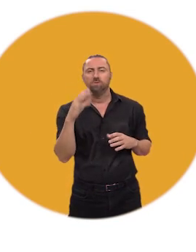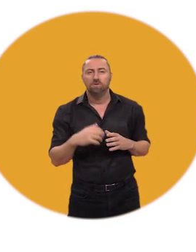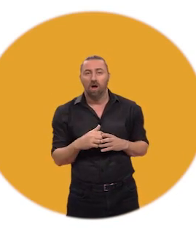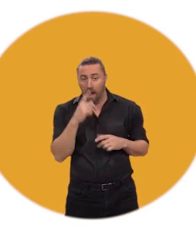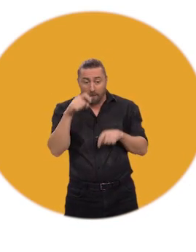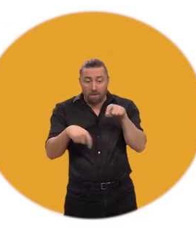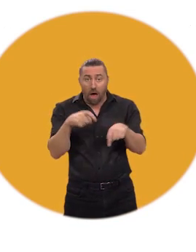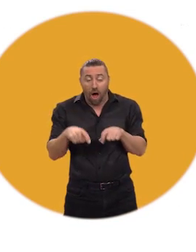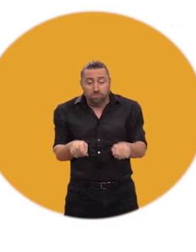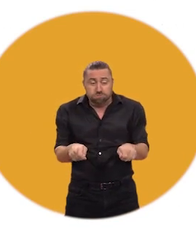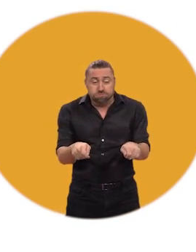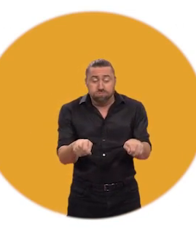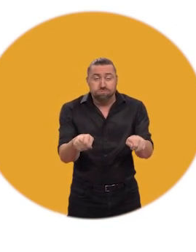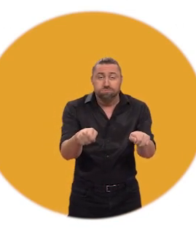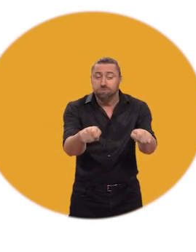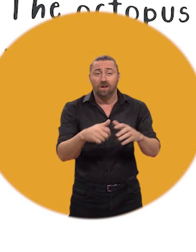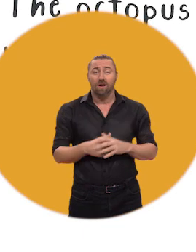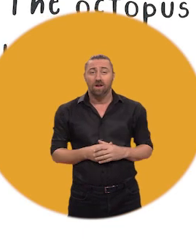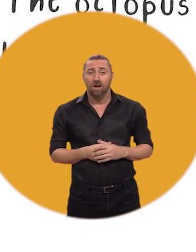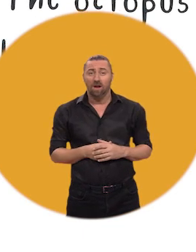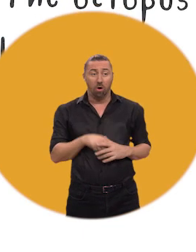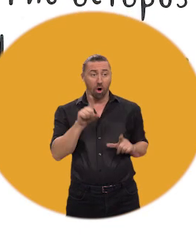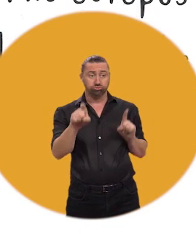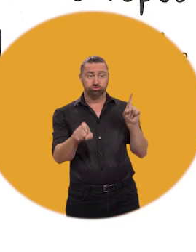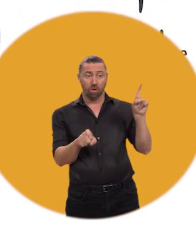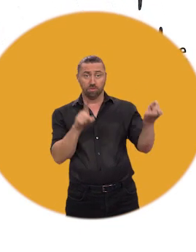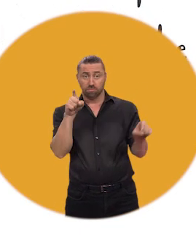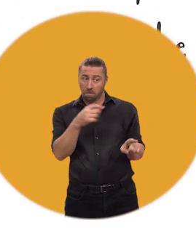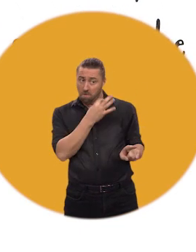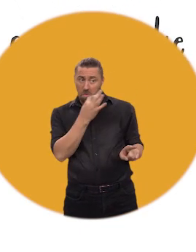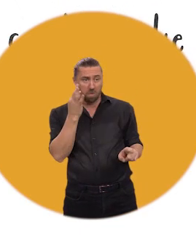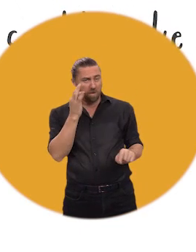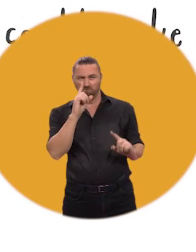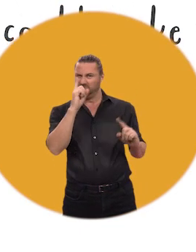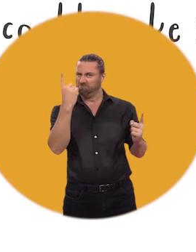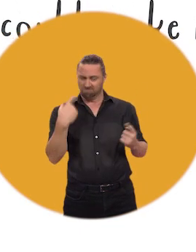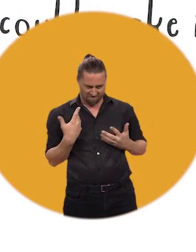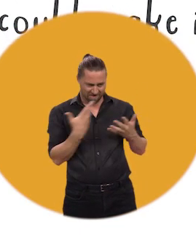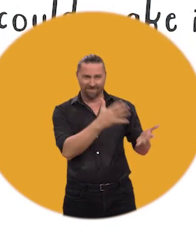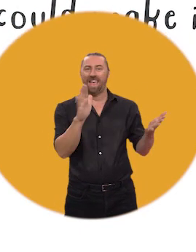travel. The octopus wouldn't be bored, I could make it happy, I could.